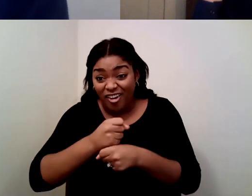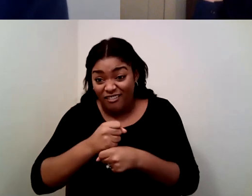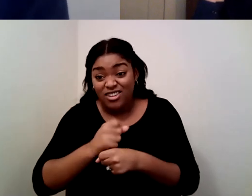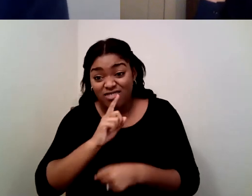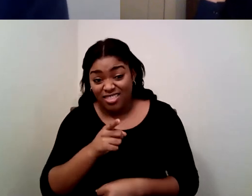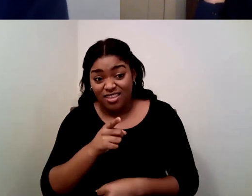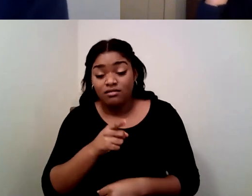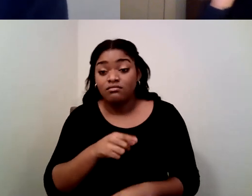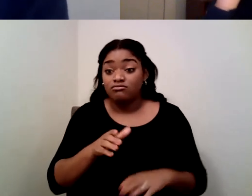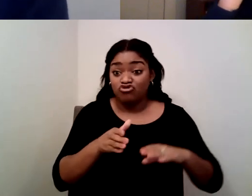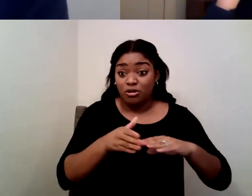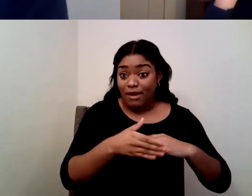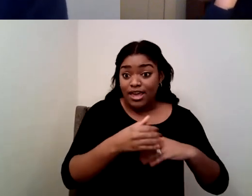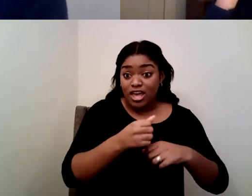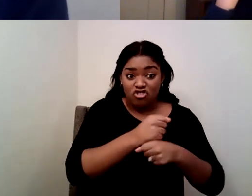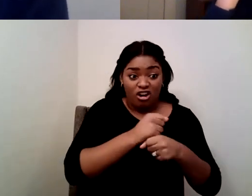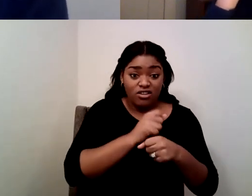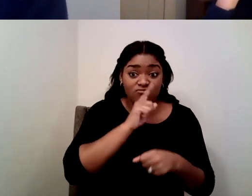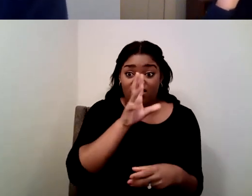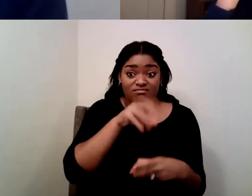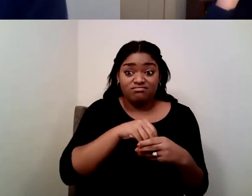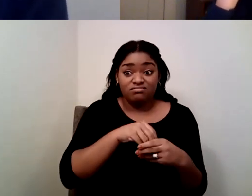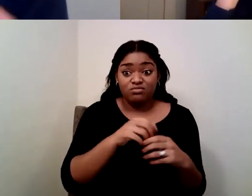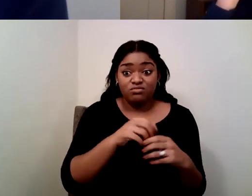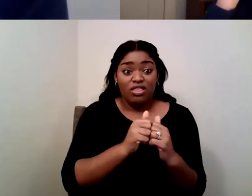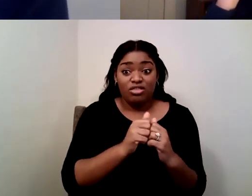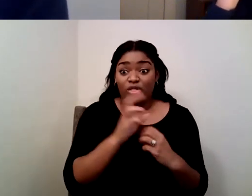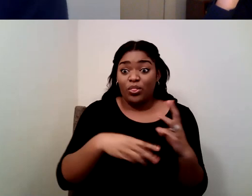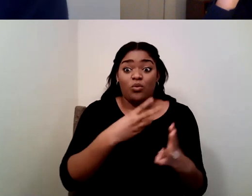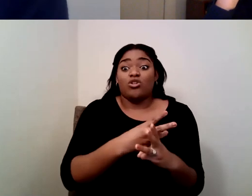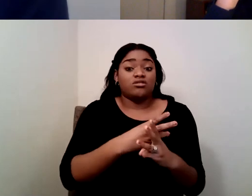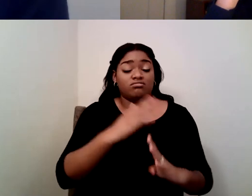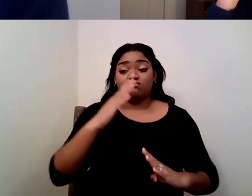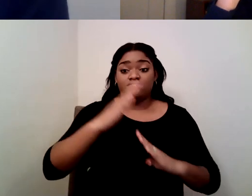Jamaican coffees were among the world's most premium.